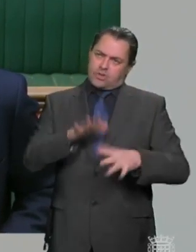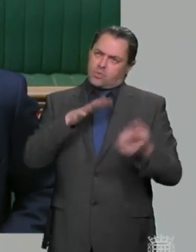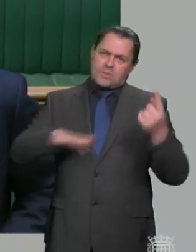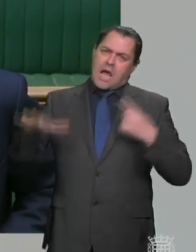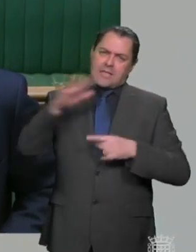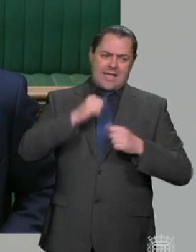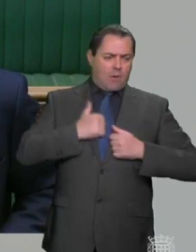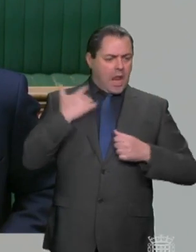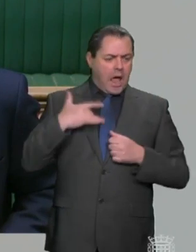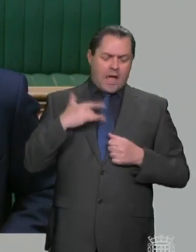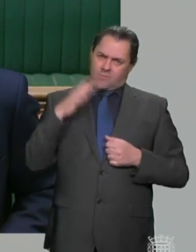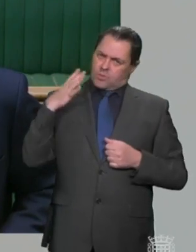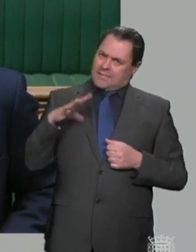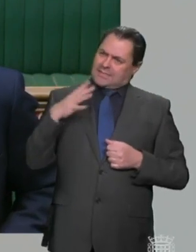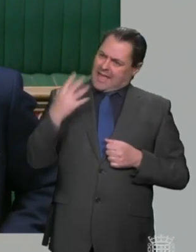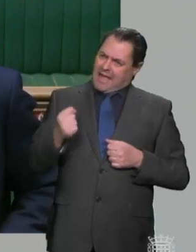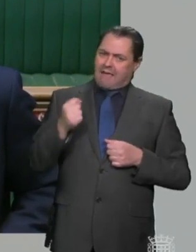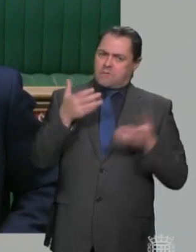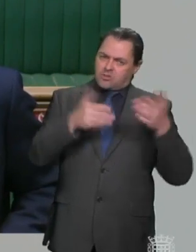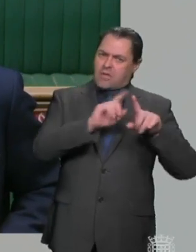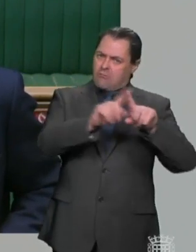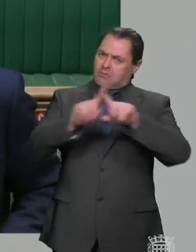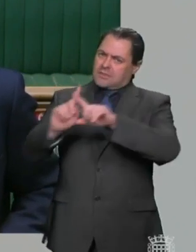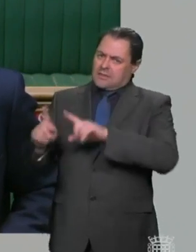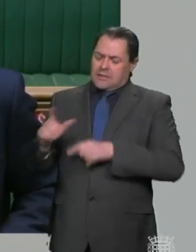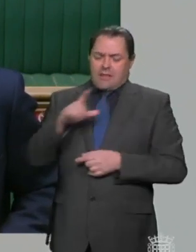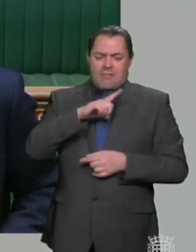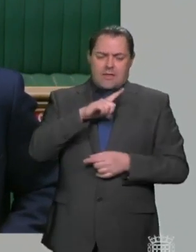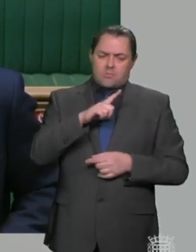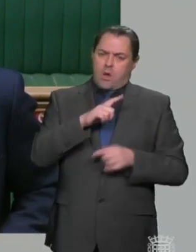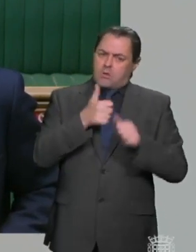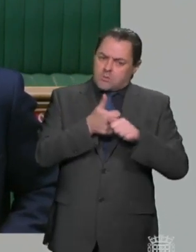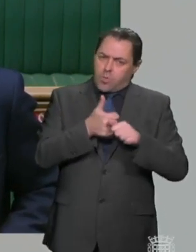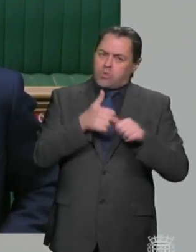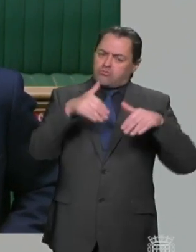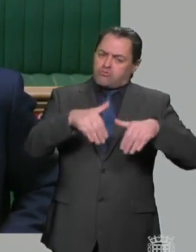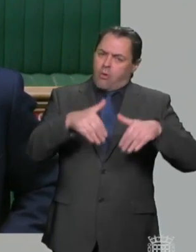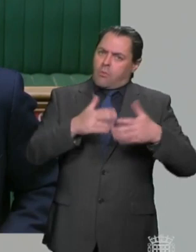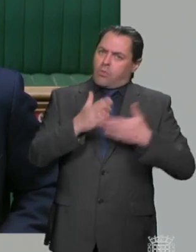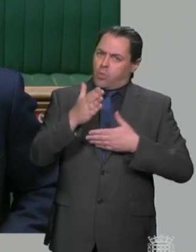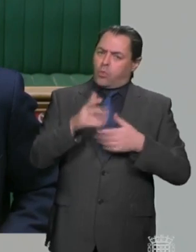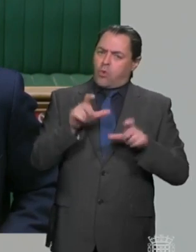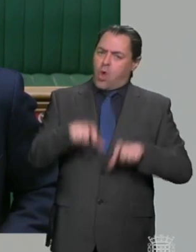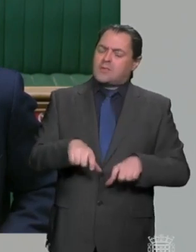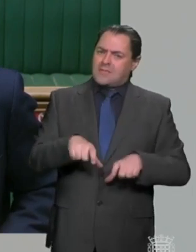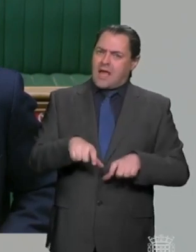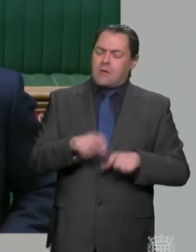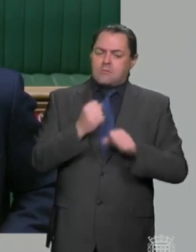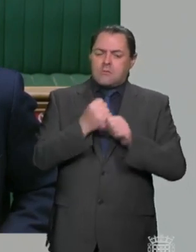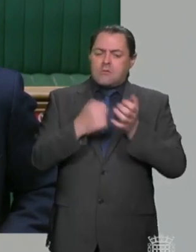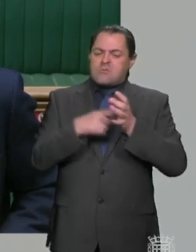and we need them. That is why we have supported charity shops throughout the lockdown with restart